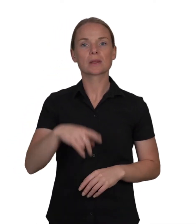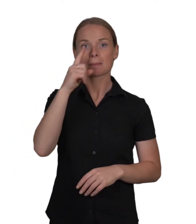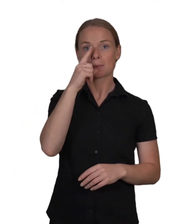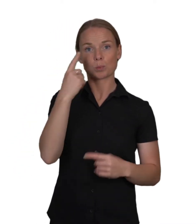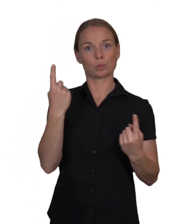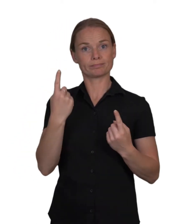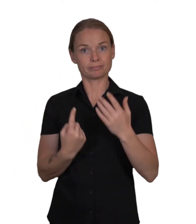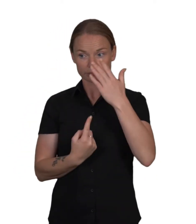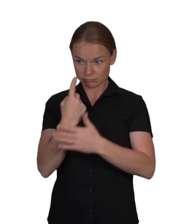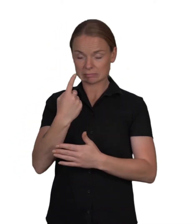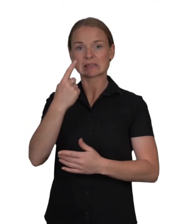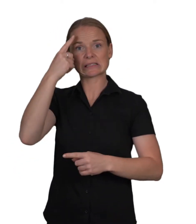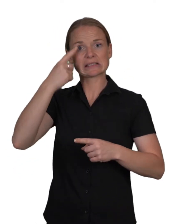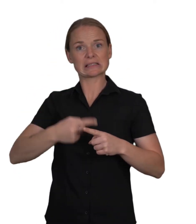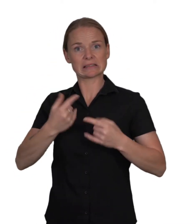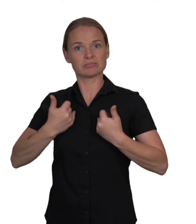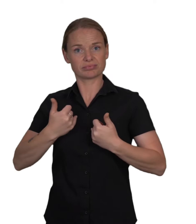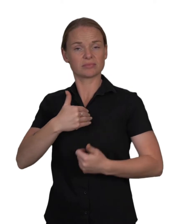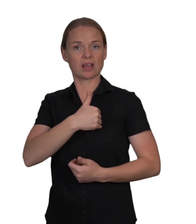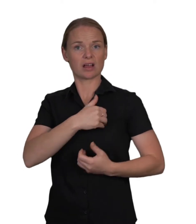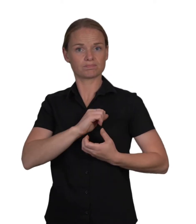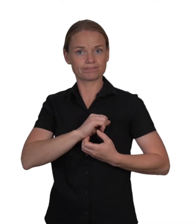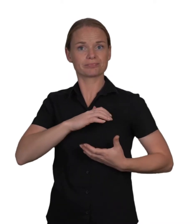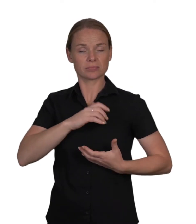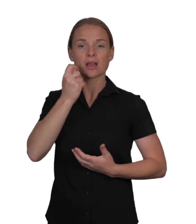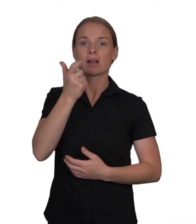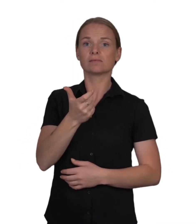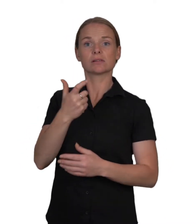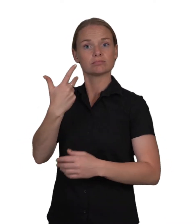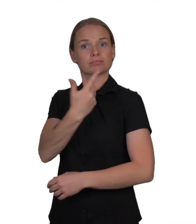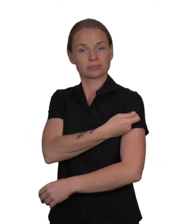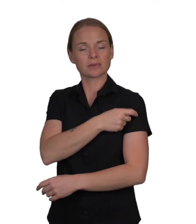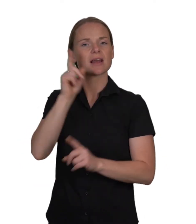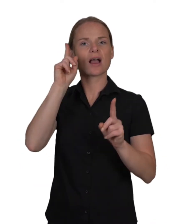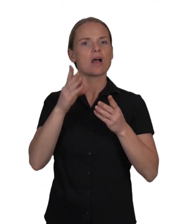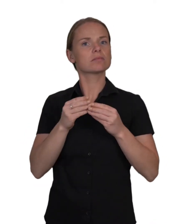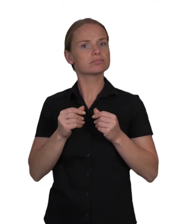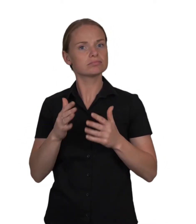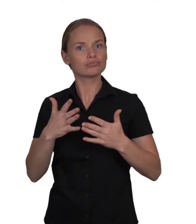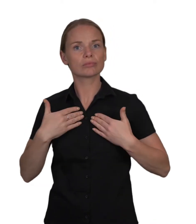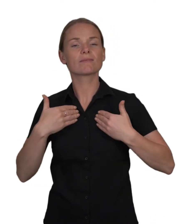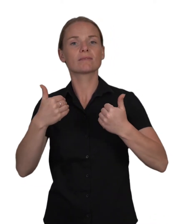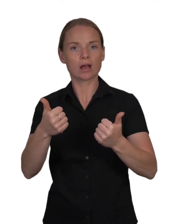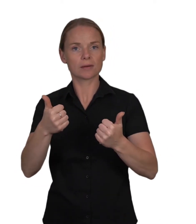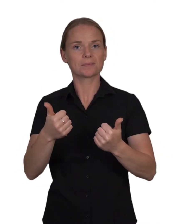Most people who have had these conditions after their vaccine have recovered fully.